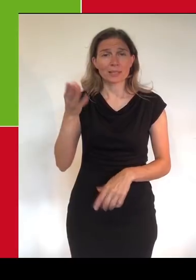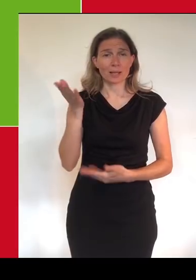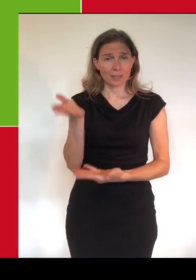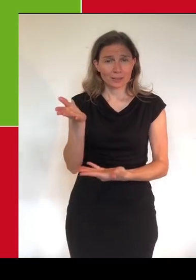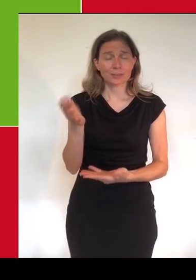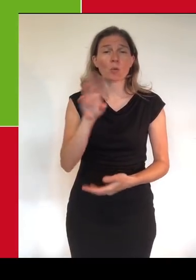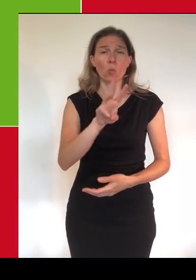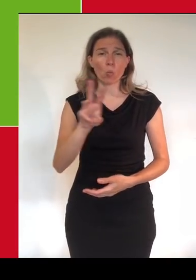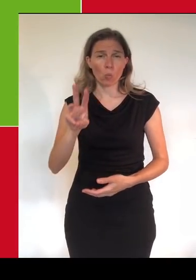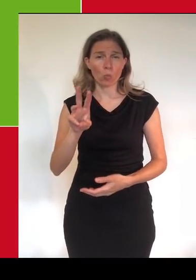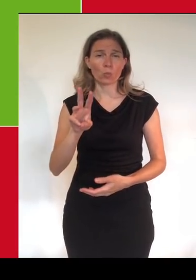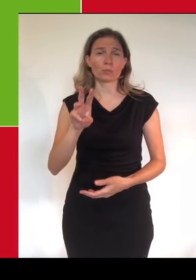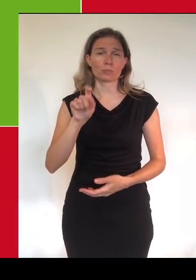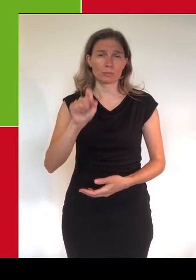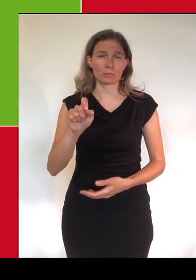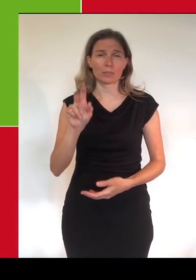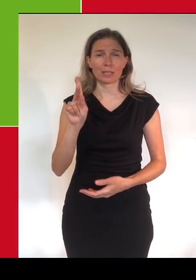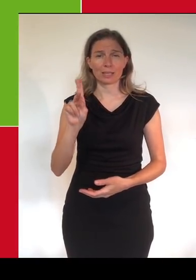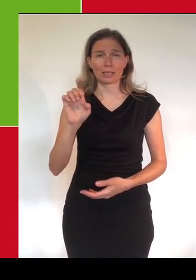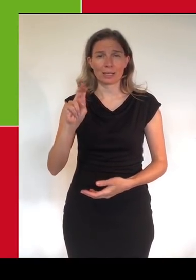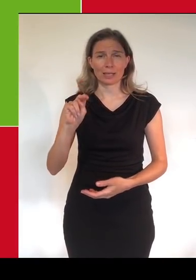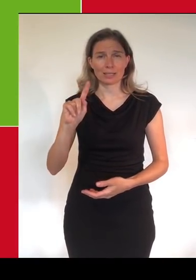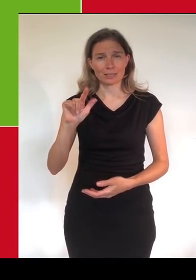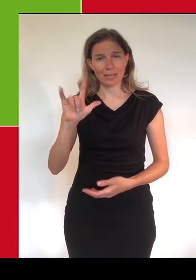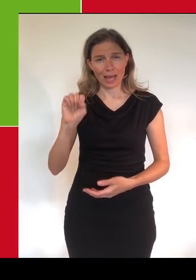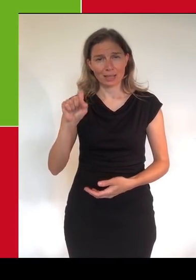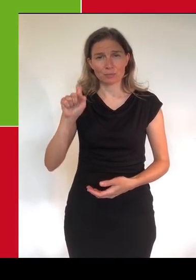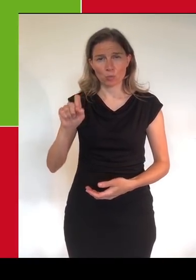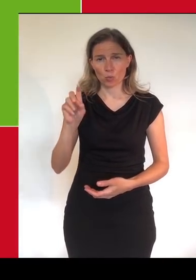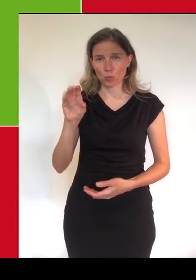to have a look at our website kentalis.com or email me directly and if you